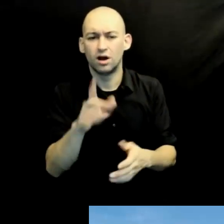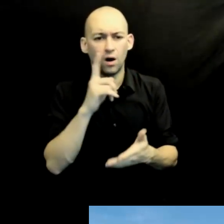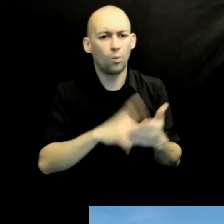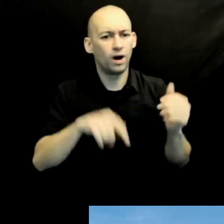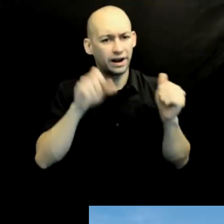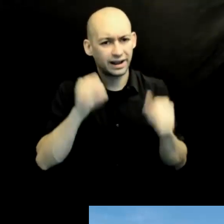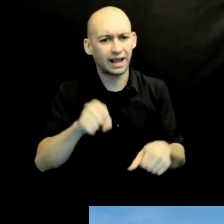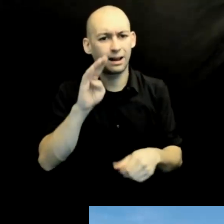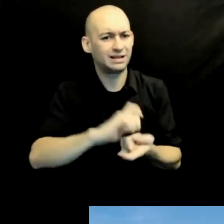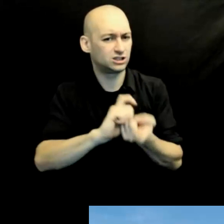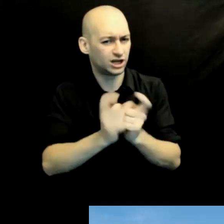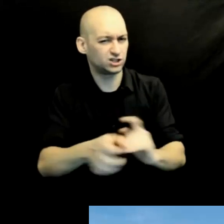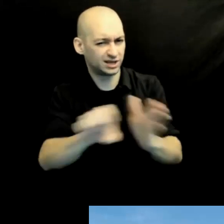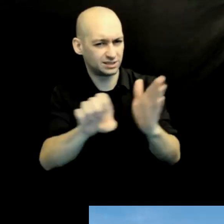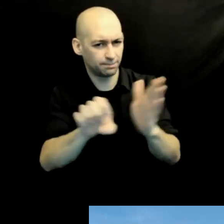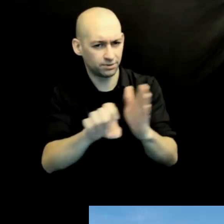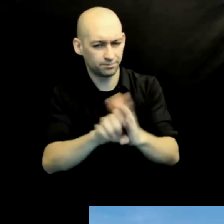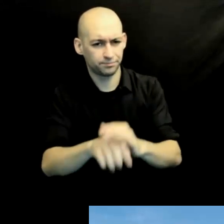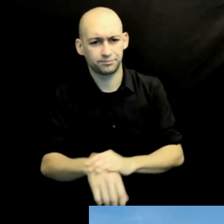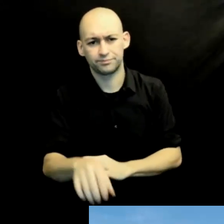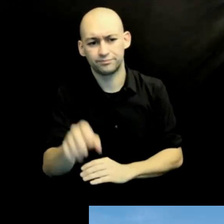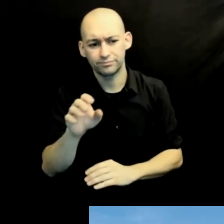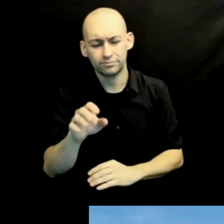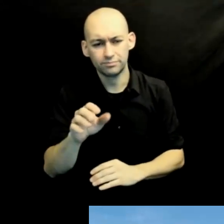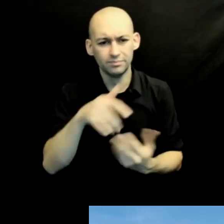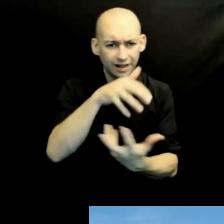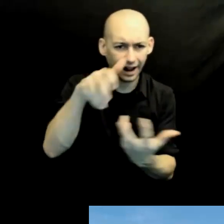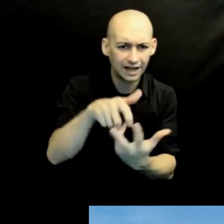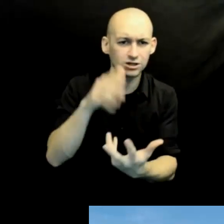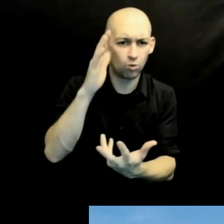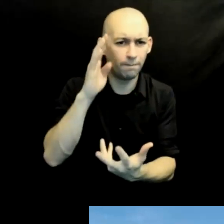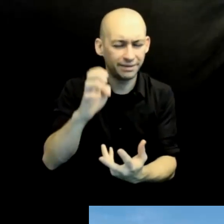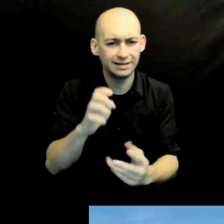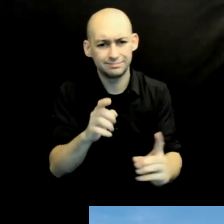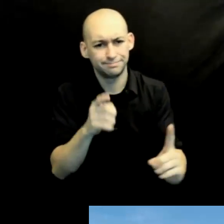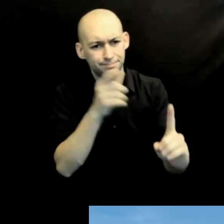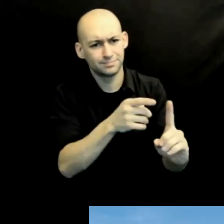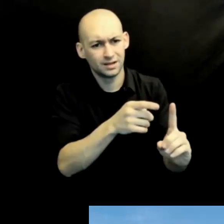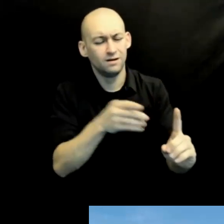So, for example, as part of our engagement, we’ll be primarily focusing on the key activities for